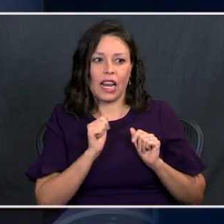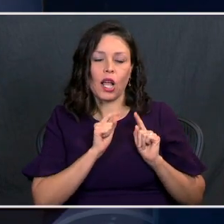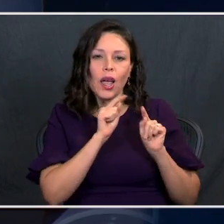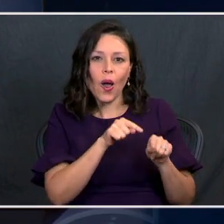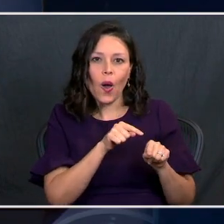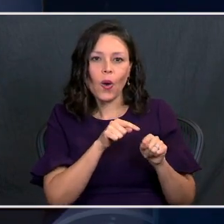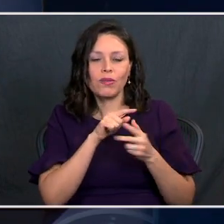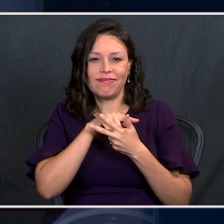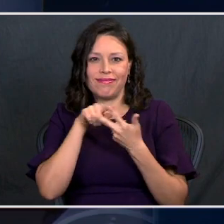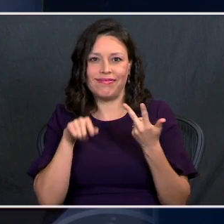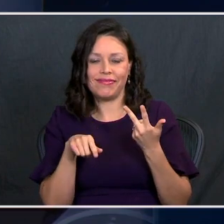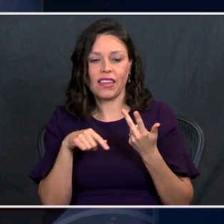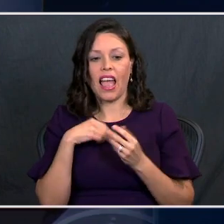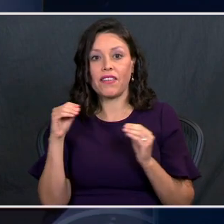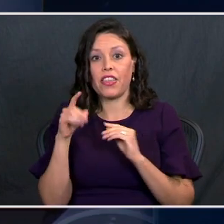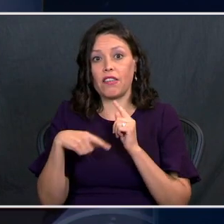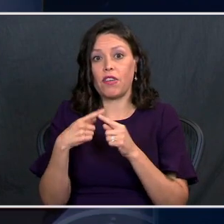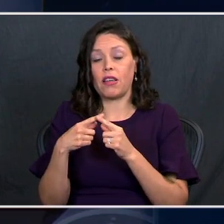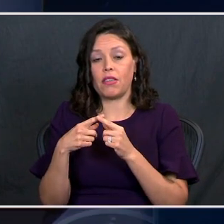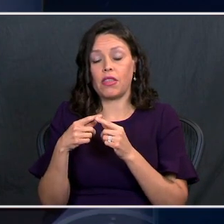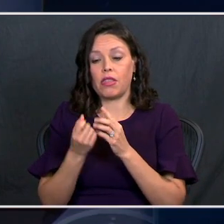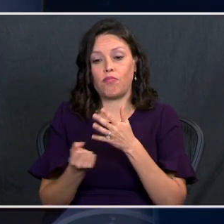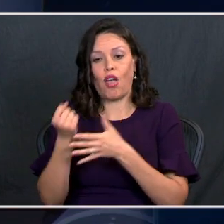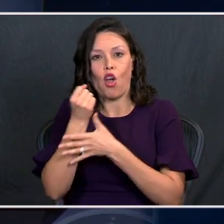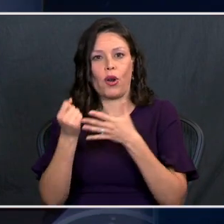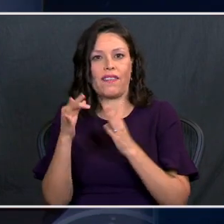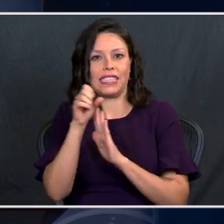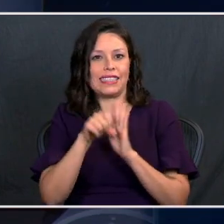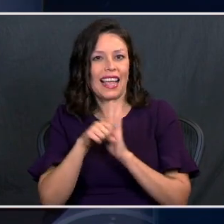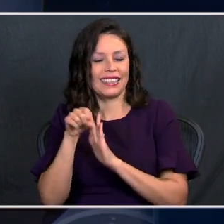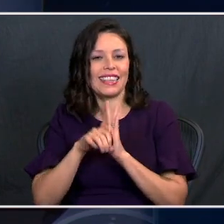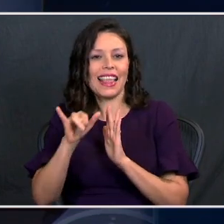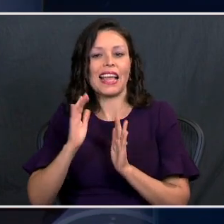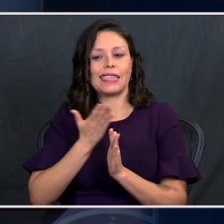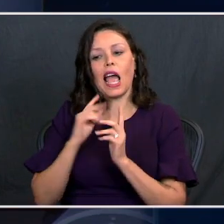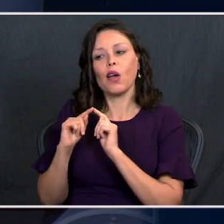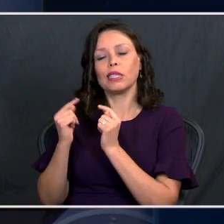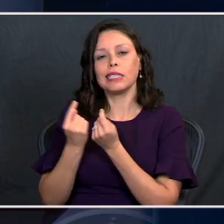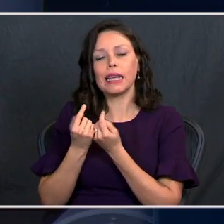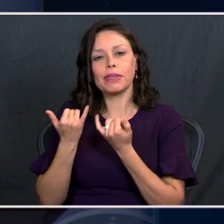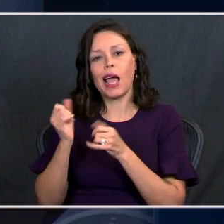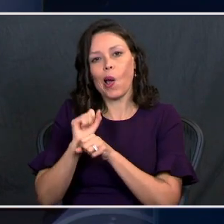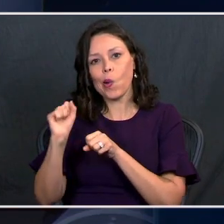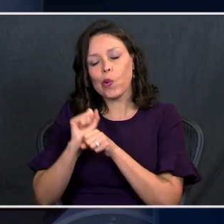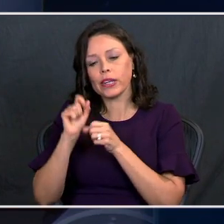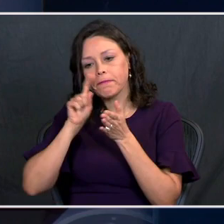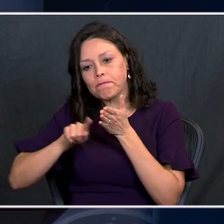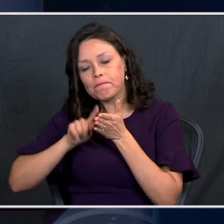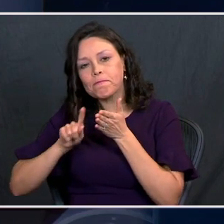I don't have anything for you on the prioritization. That's something, of course, that our team is working through, and we want to ensure